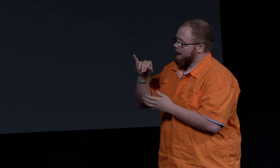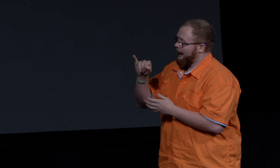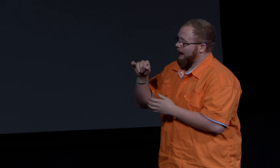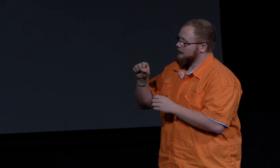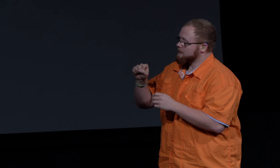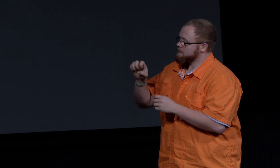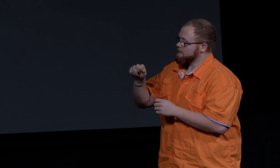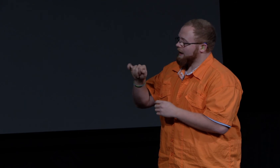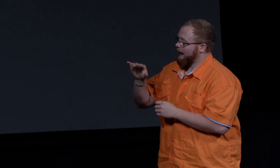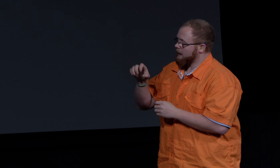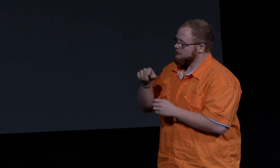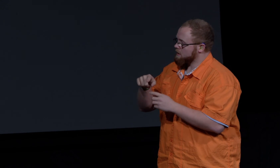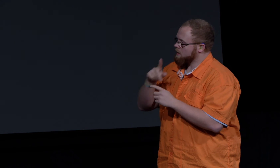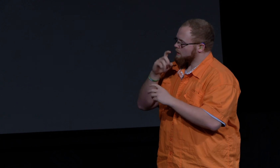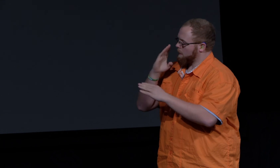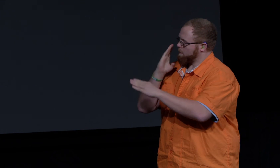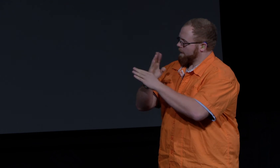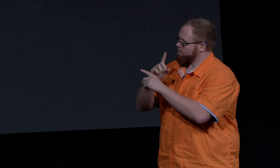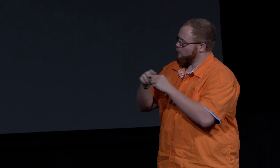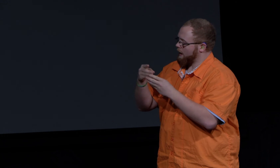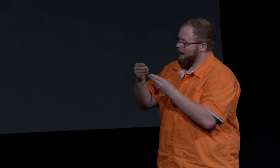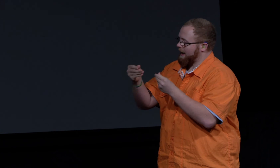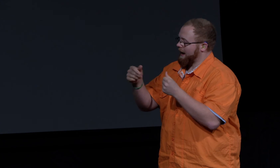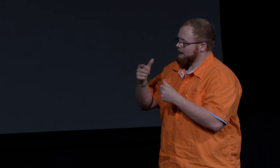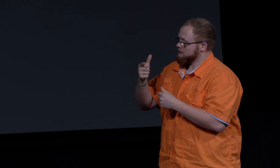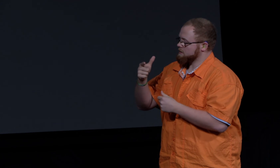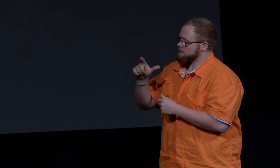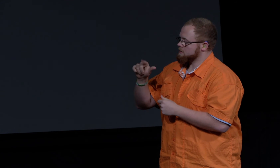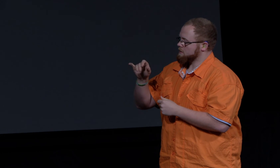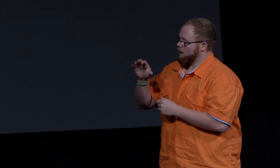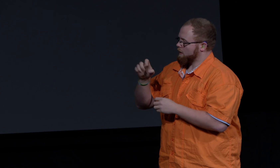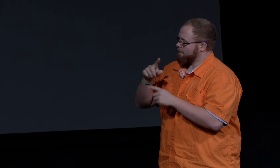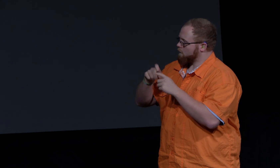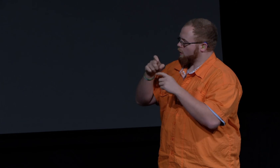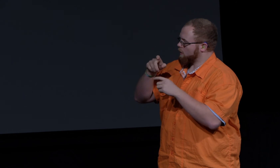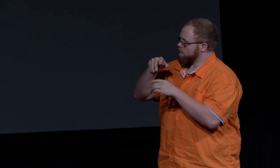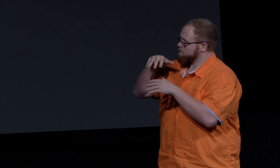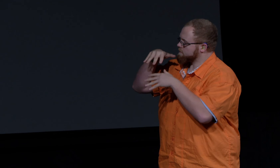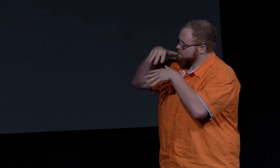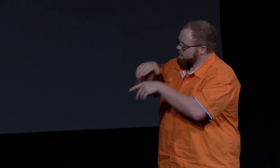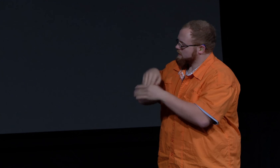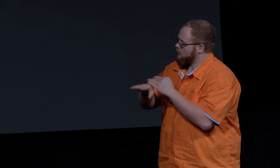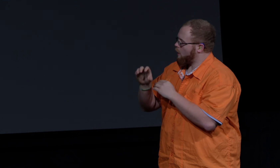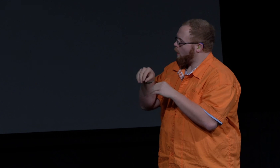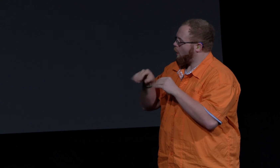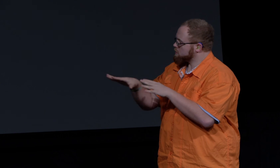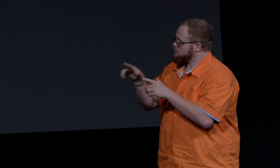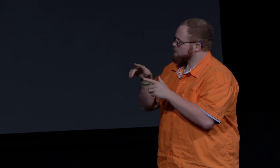I'm saying that to prevent the sea ice or the ice on land